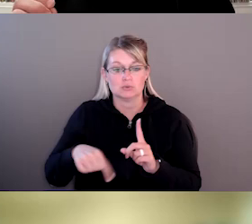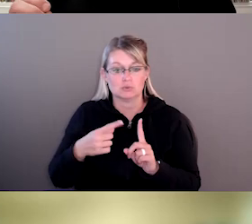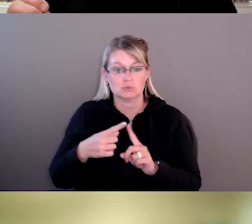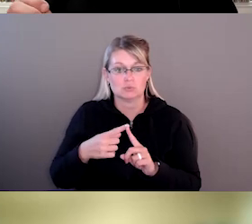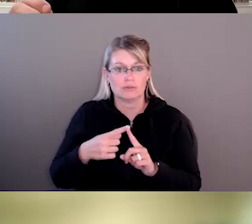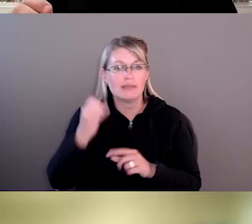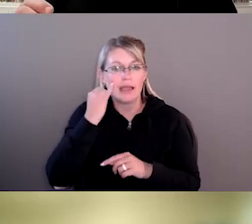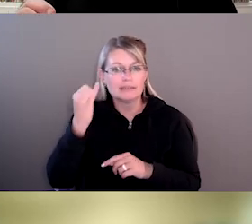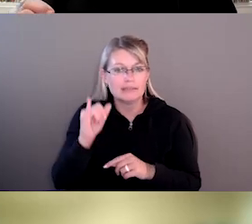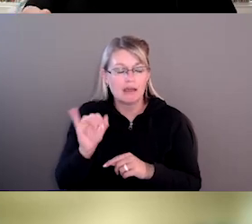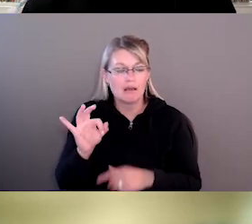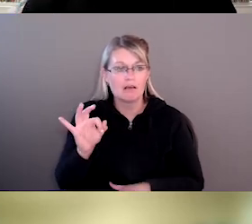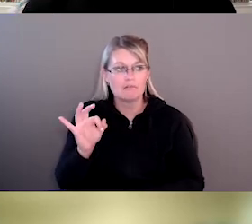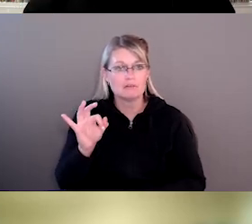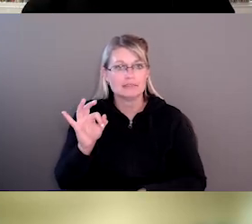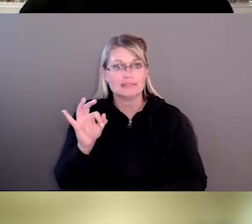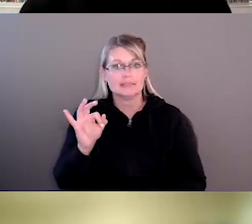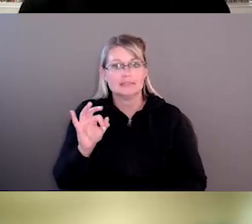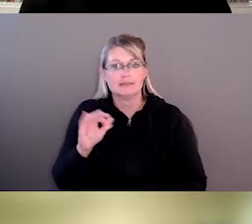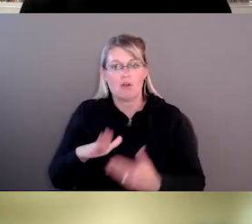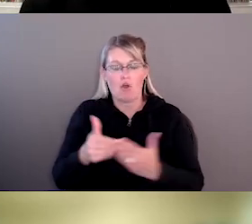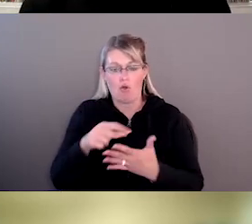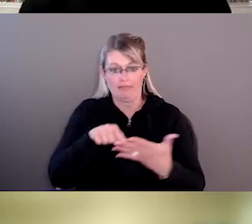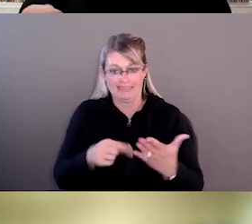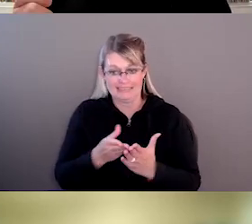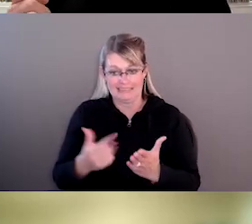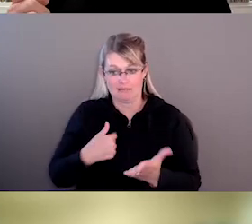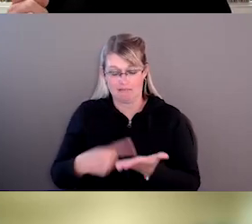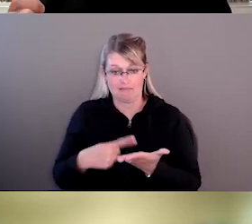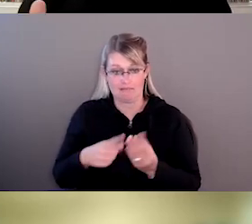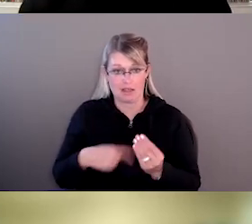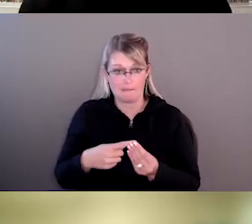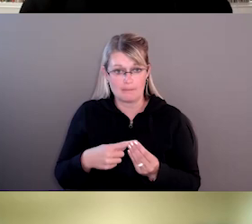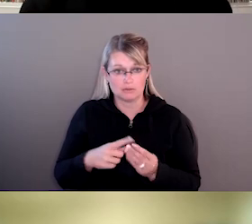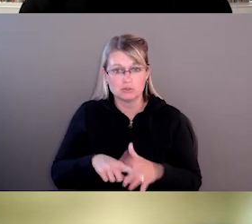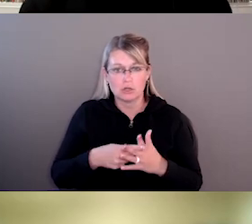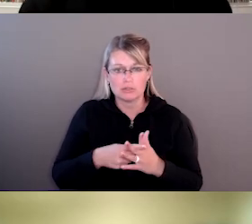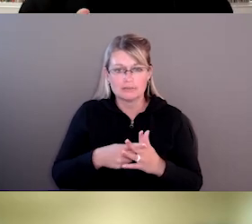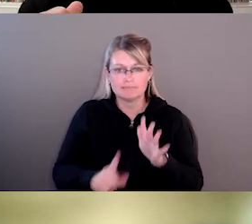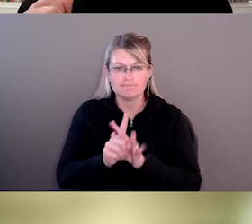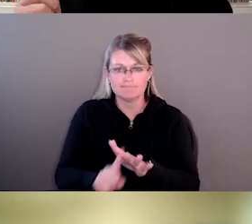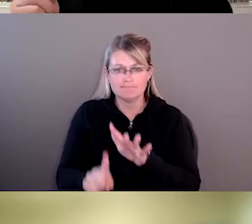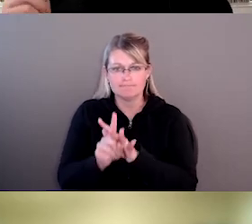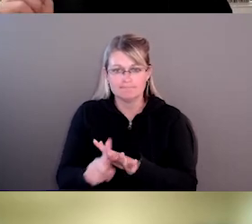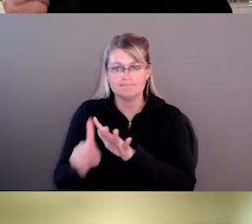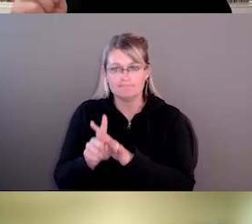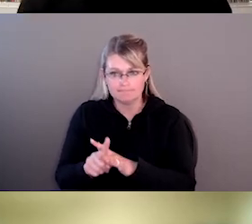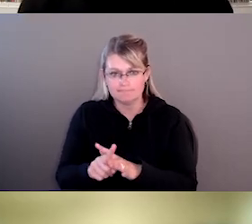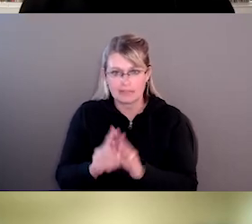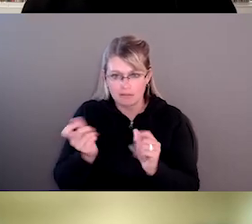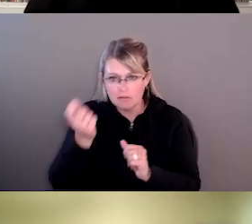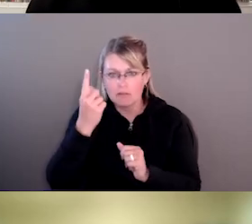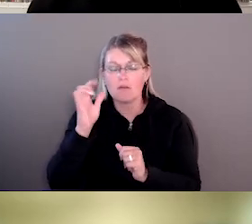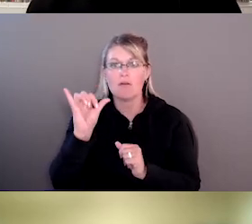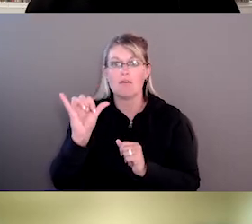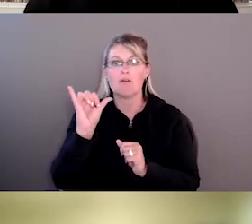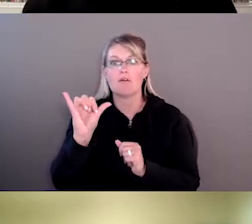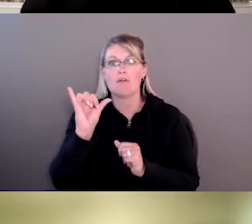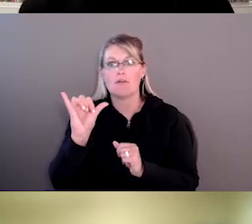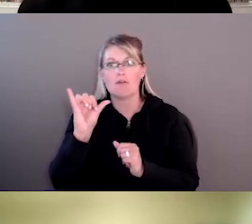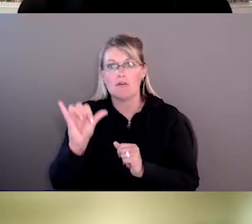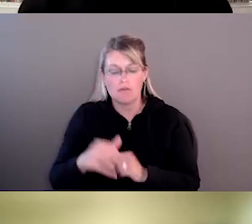idea of all these things I was talking about, they start crystallizing in the client's mind.